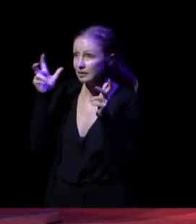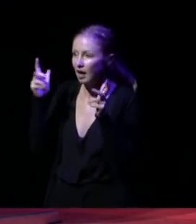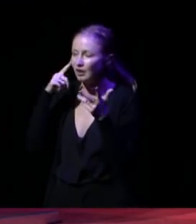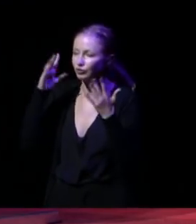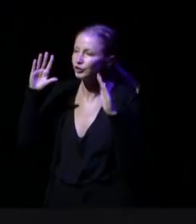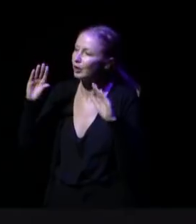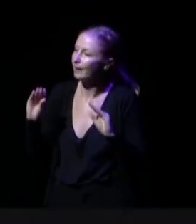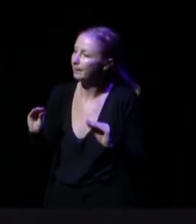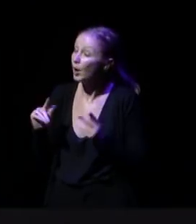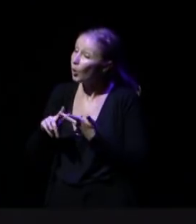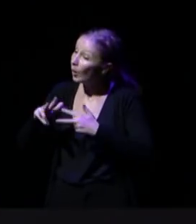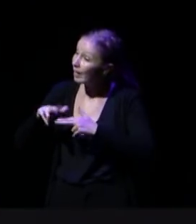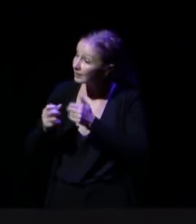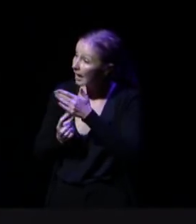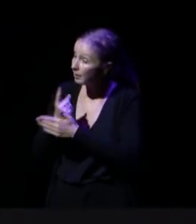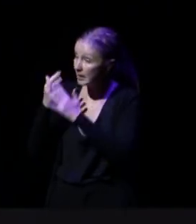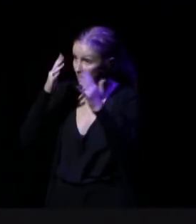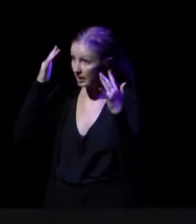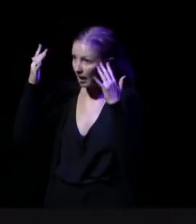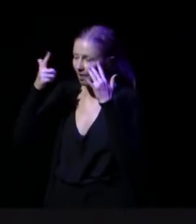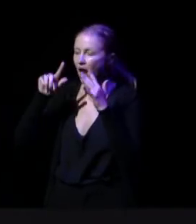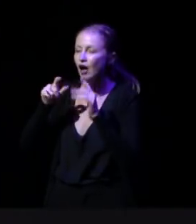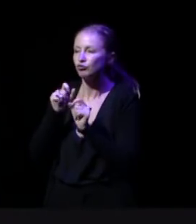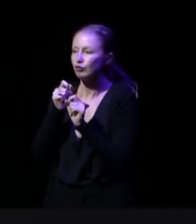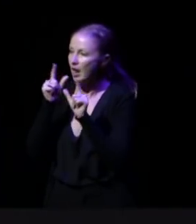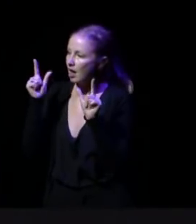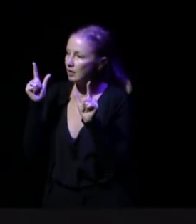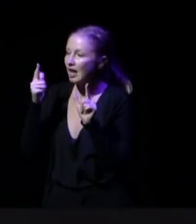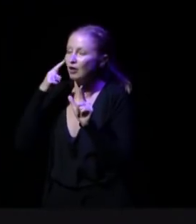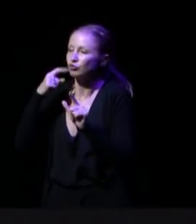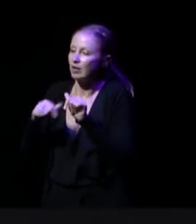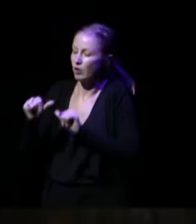Or if it is happening, I recognise that it's that and I try to get back to something much more even.